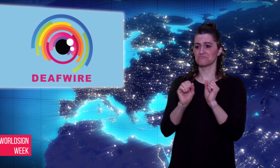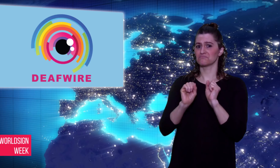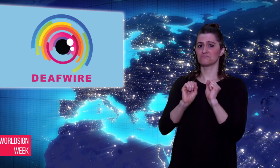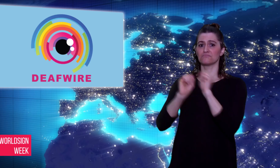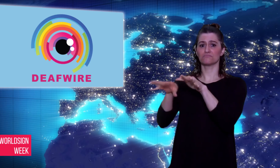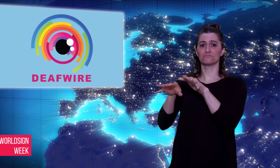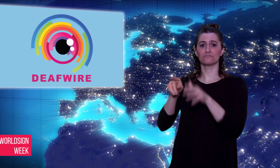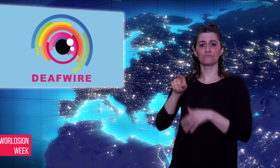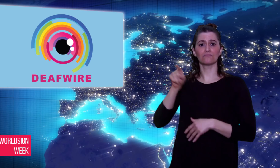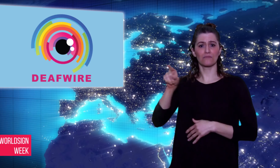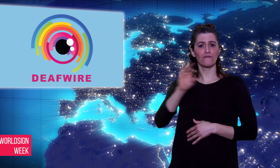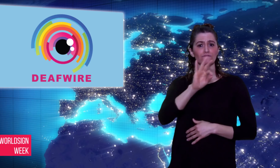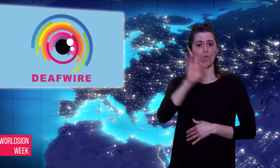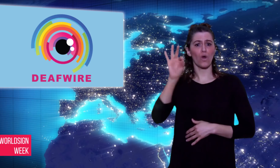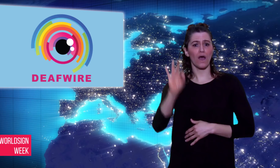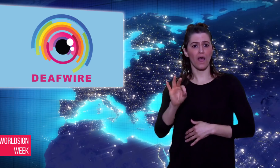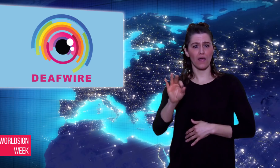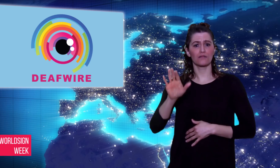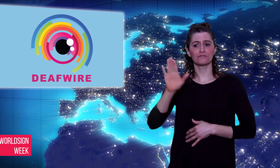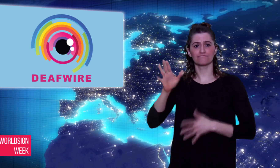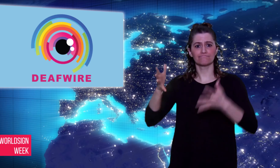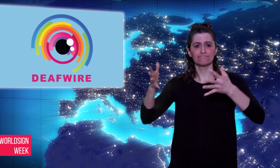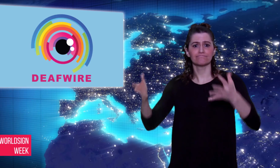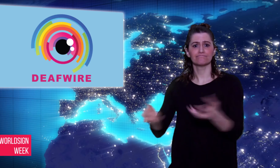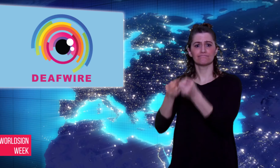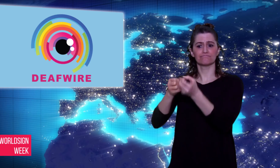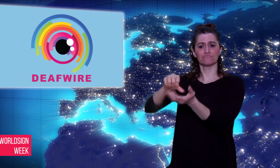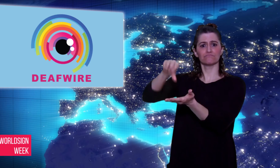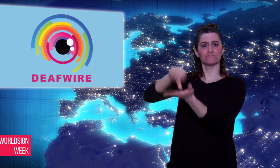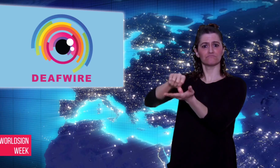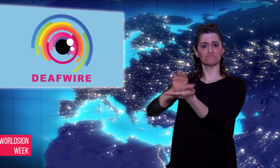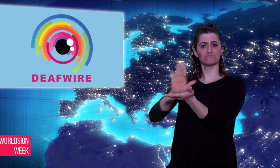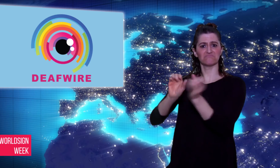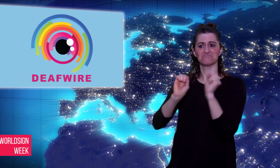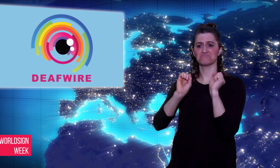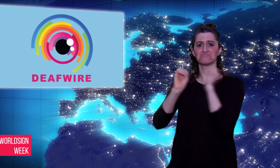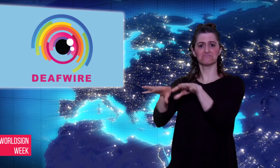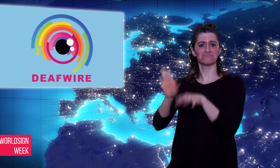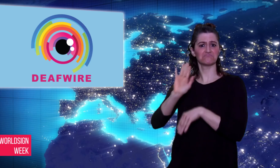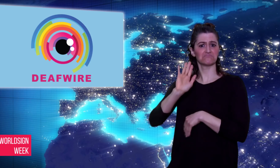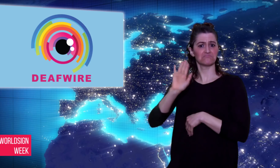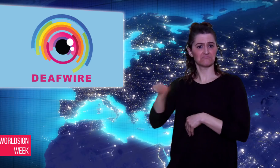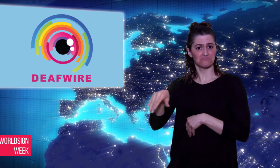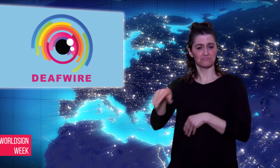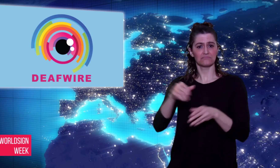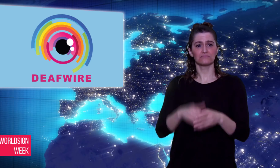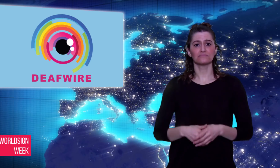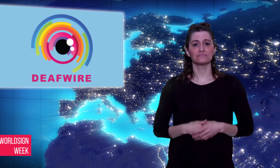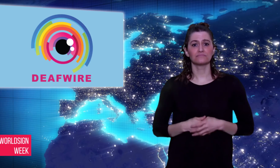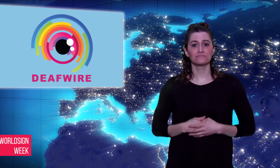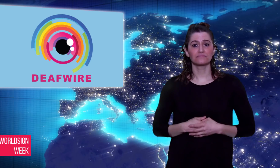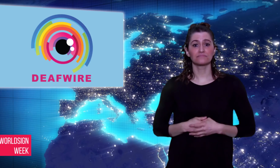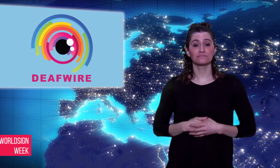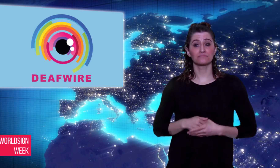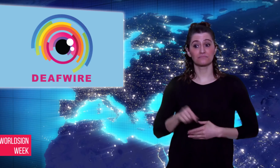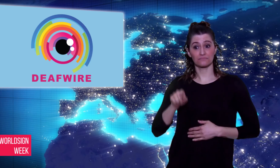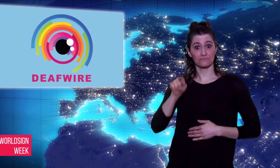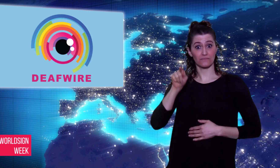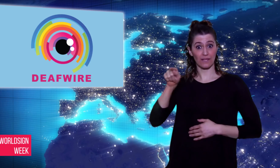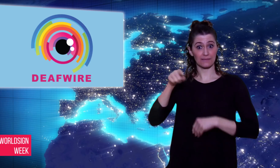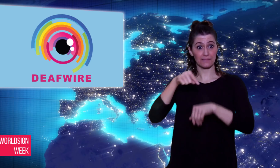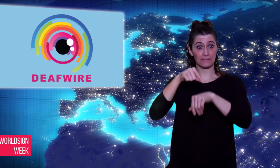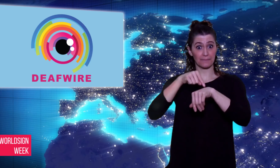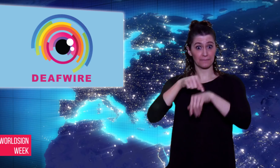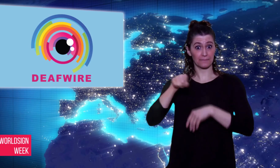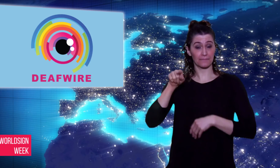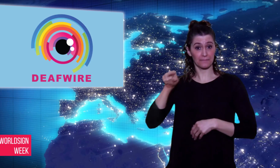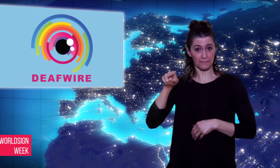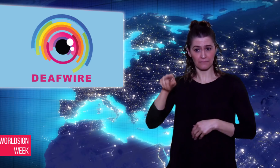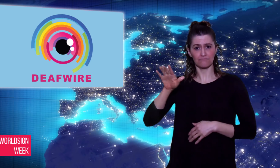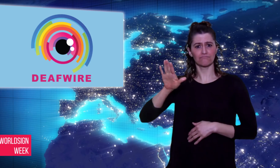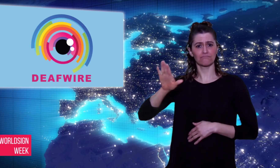at a Florida Rescue Center. At that time,